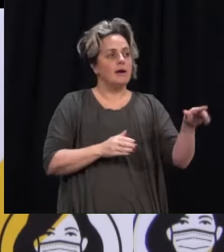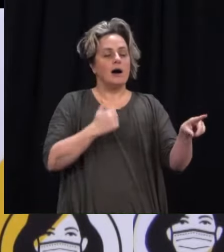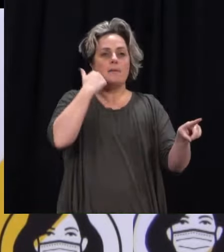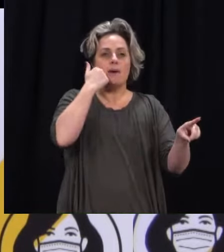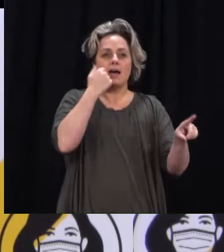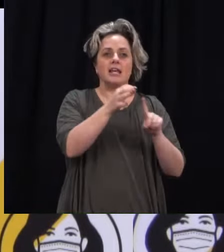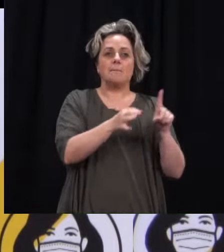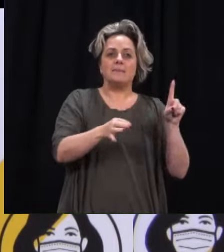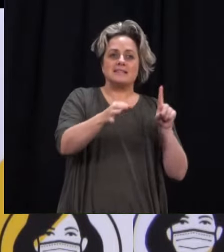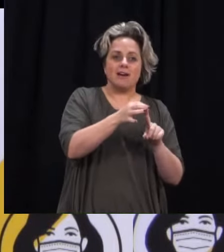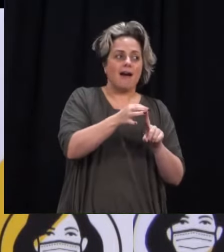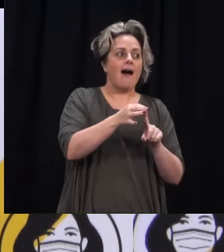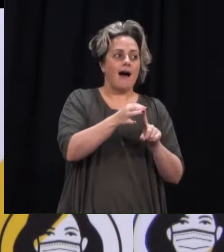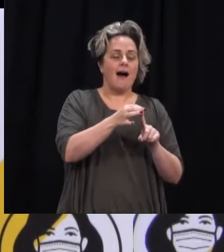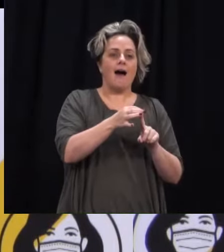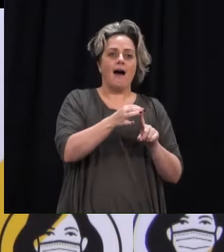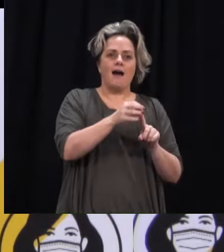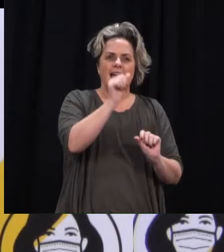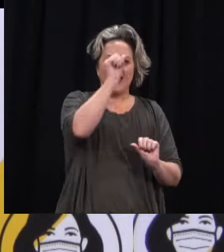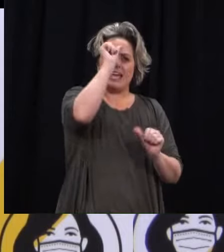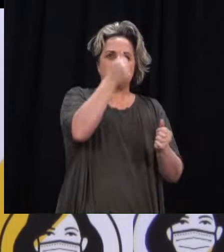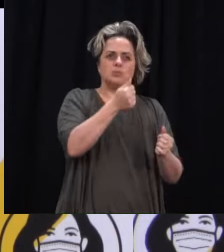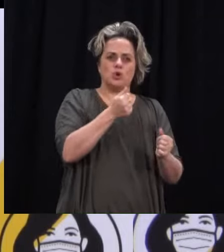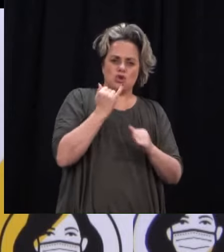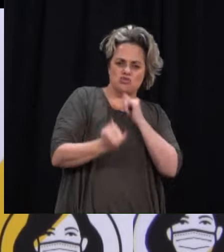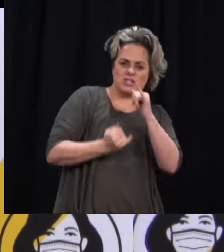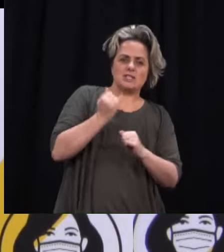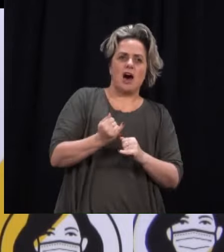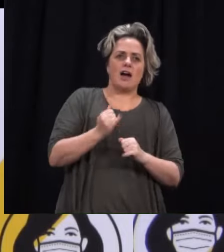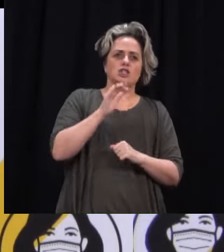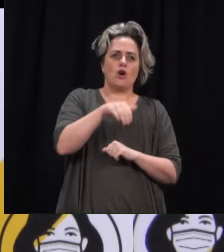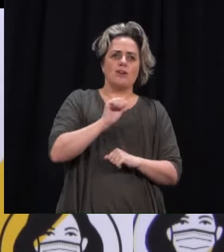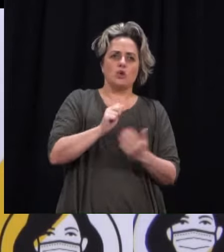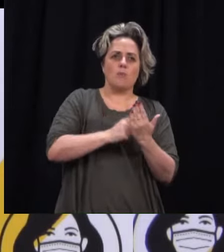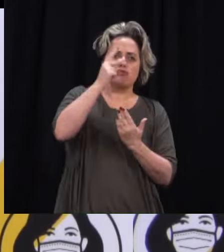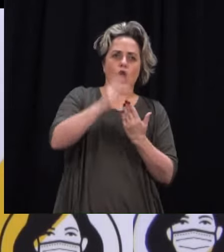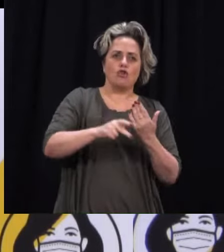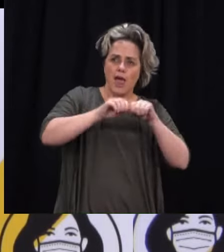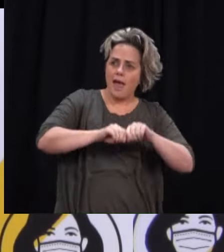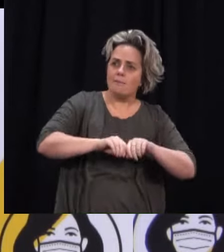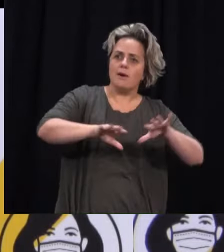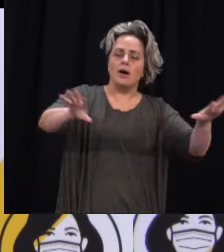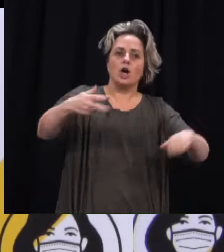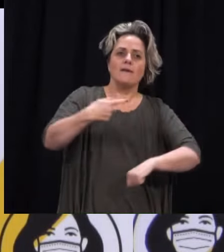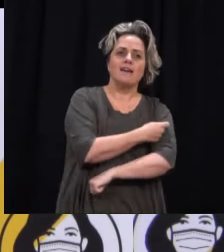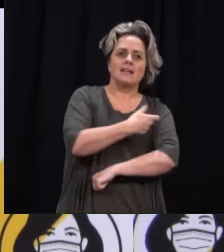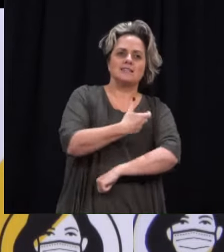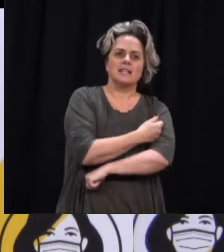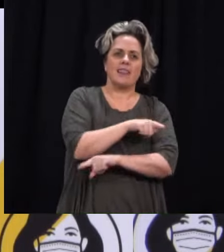like the USA and UK.